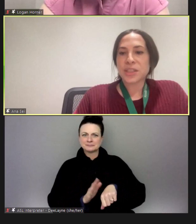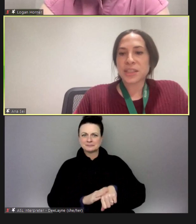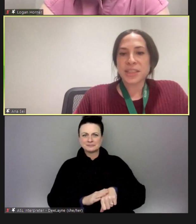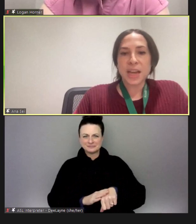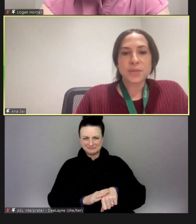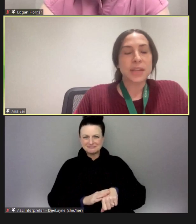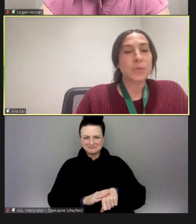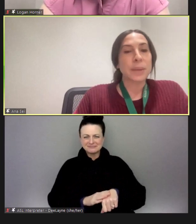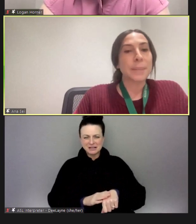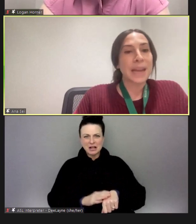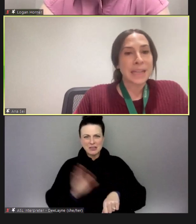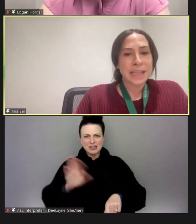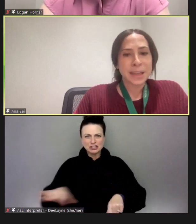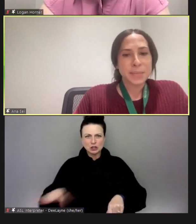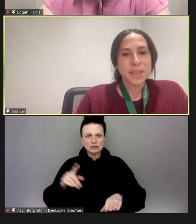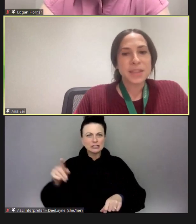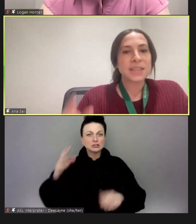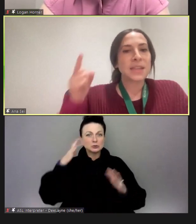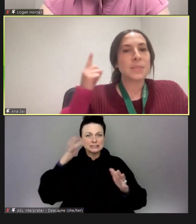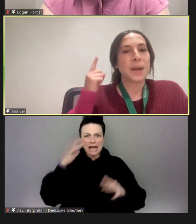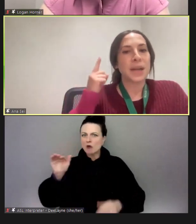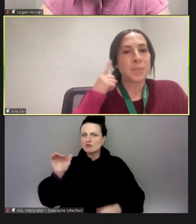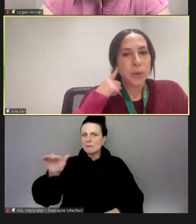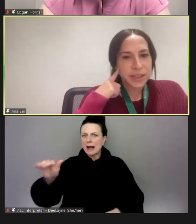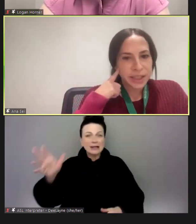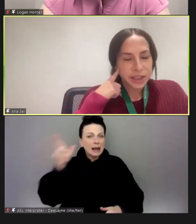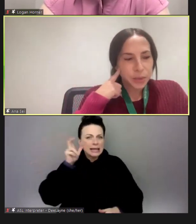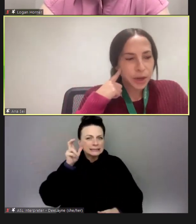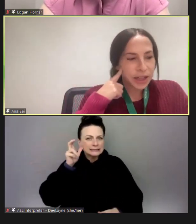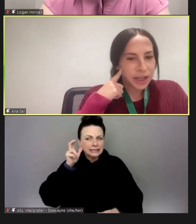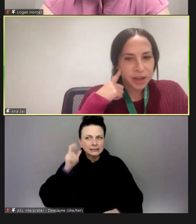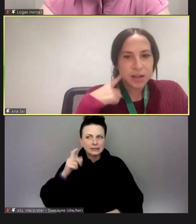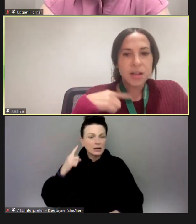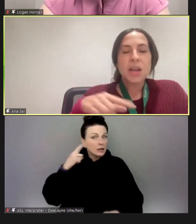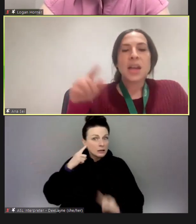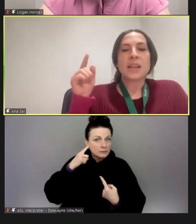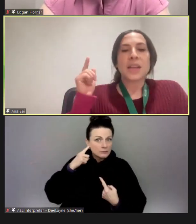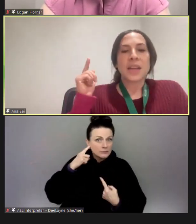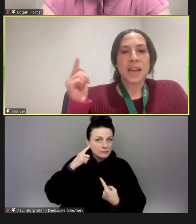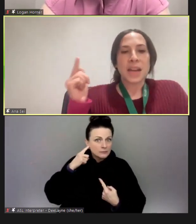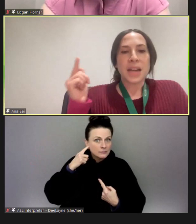sounds and reminding them to listen by